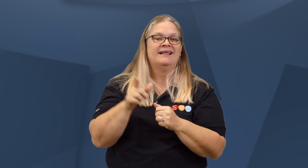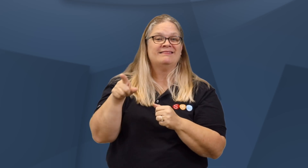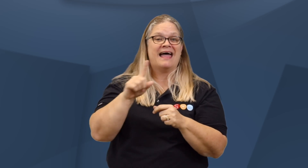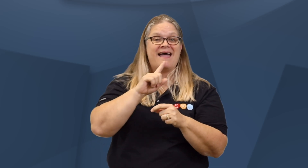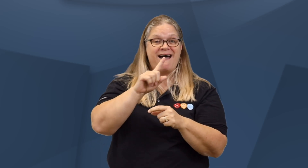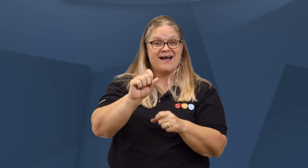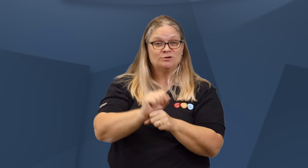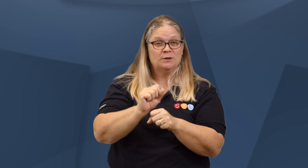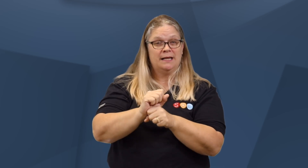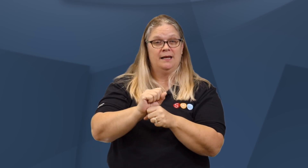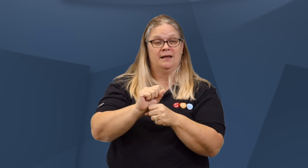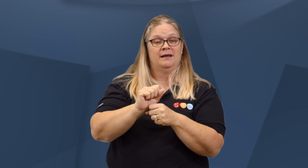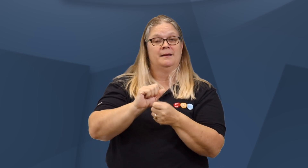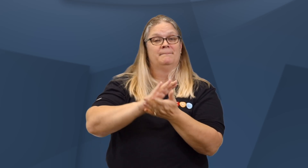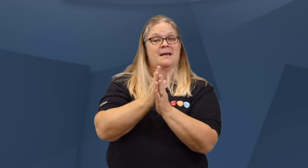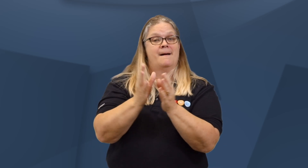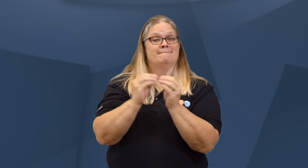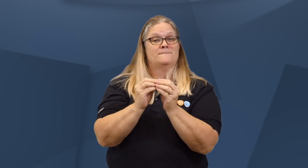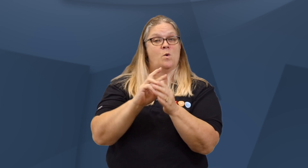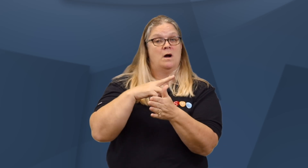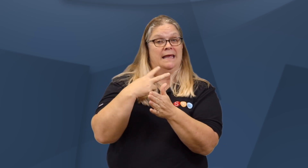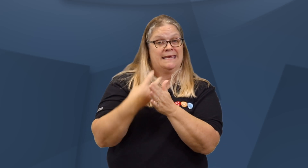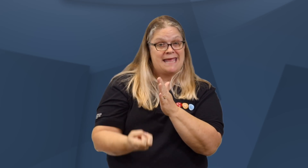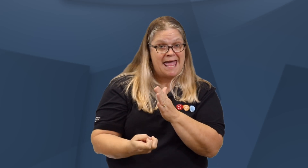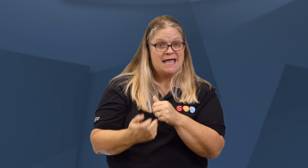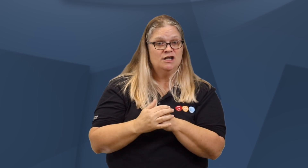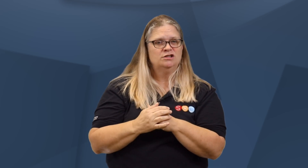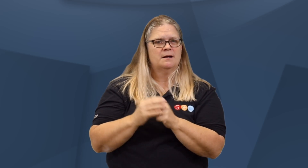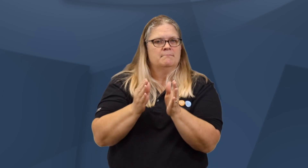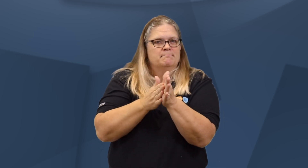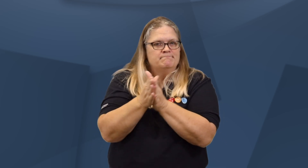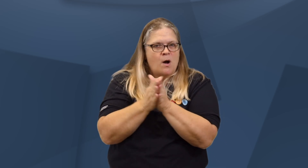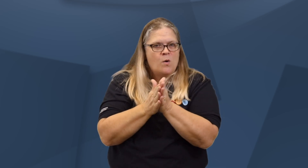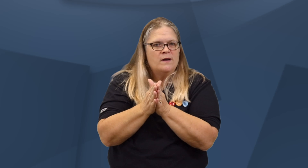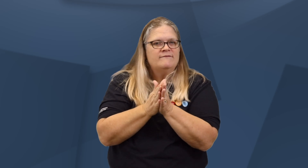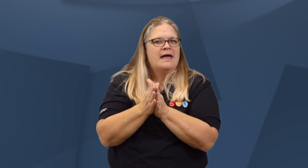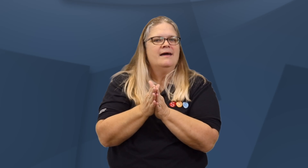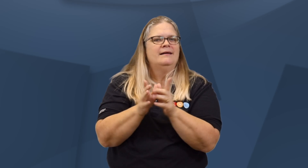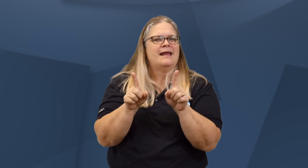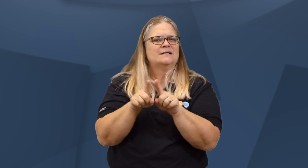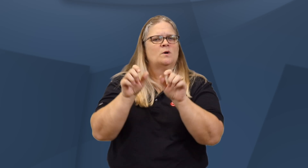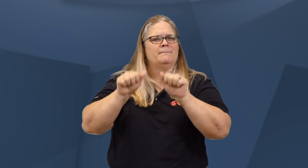They actually end up becoming more engaged, more motivated,